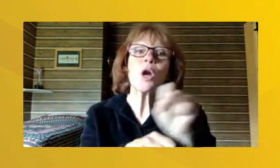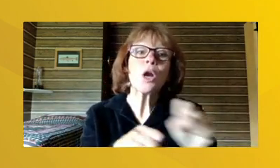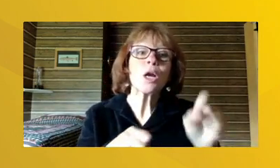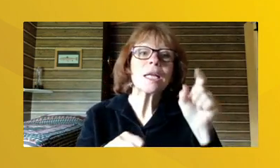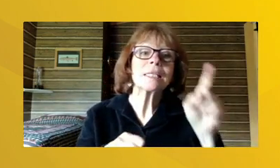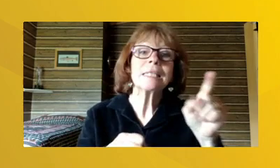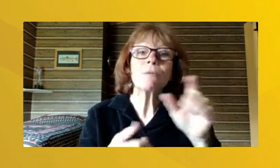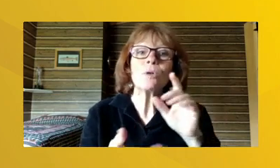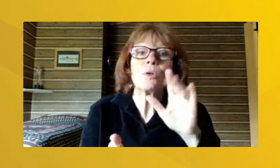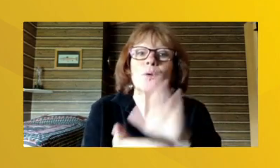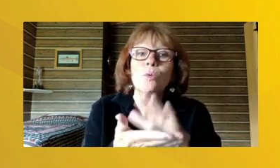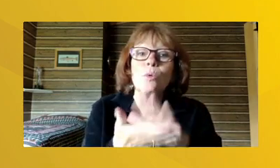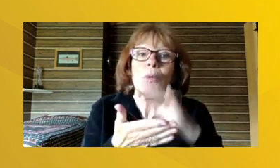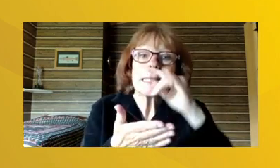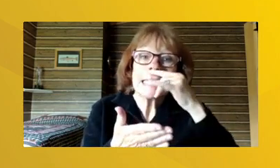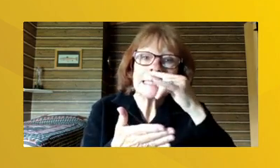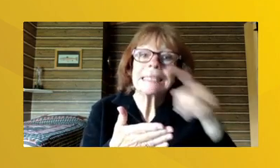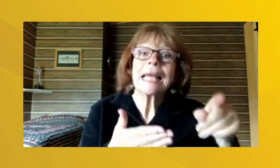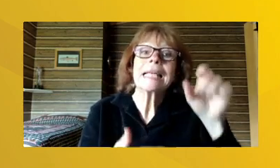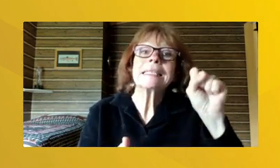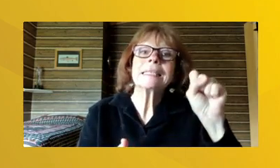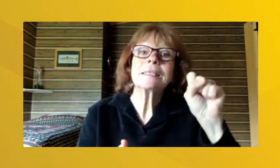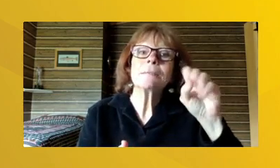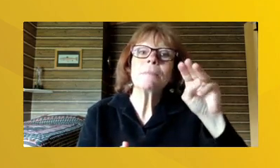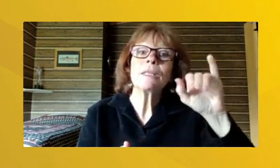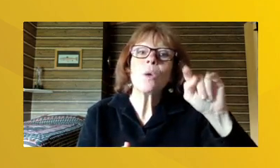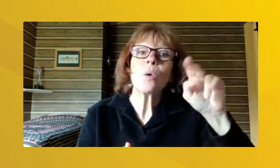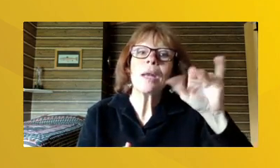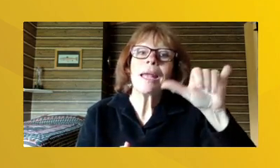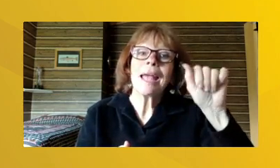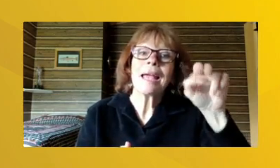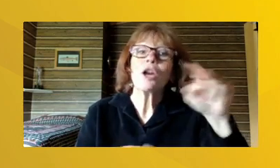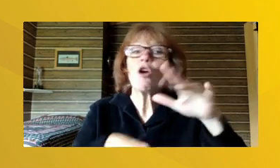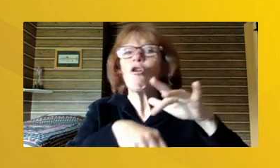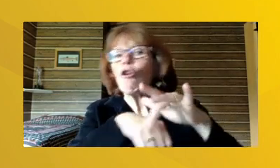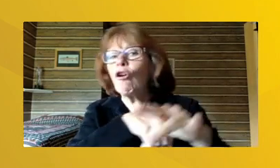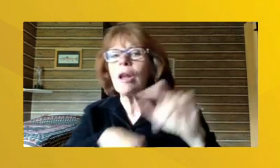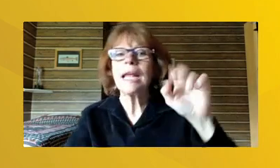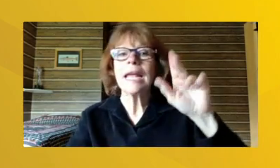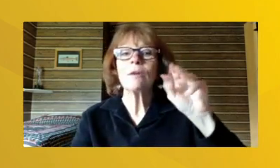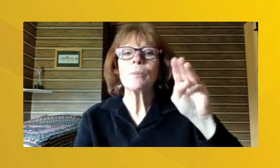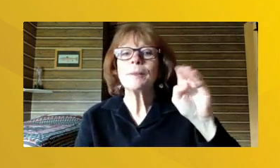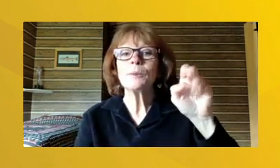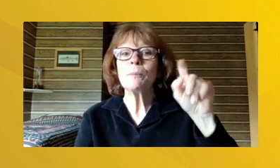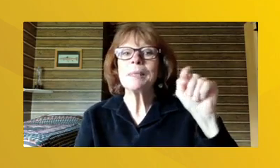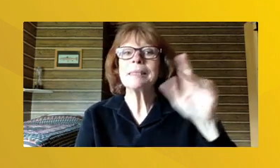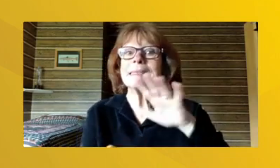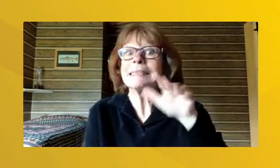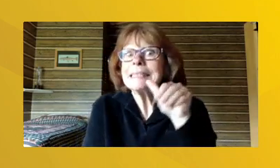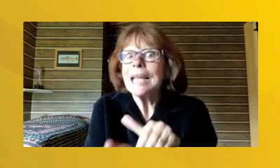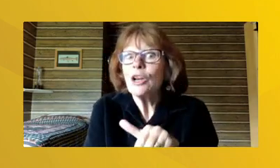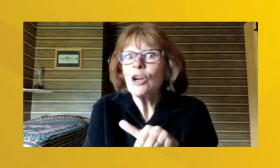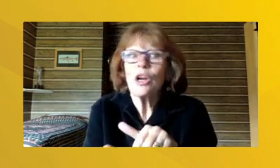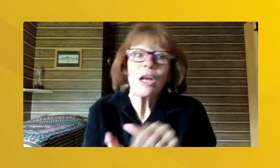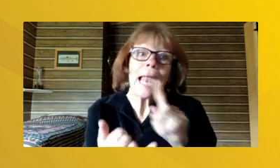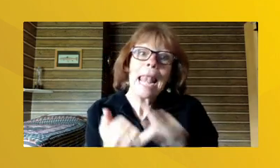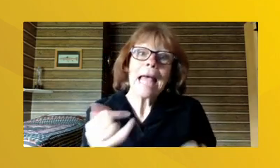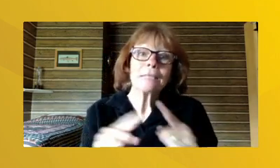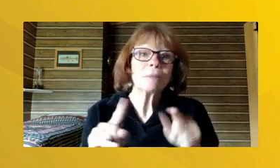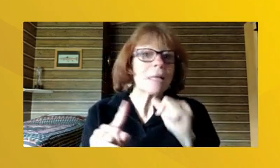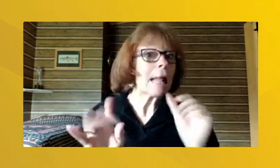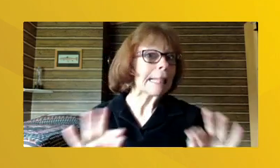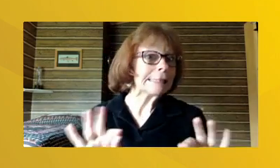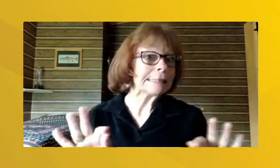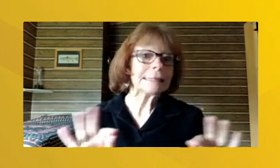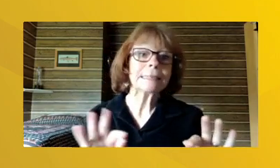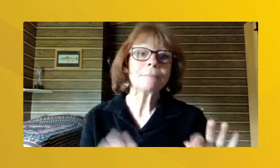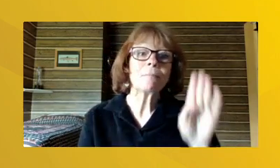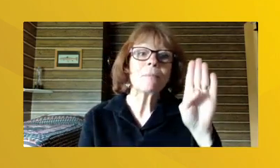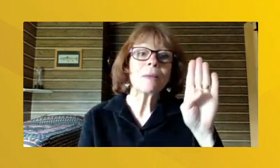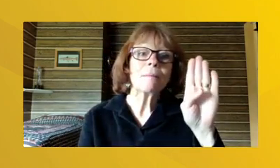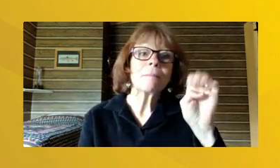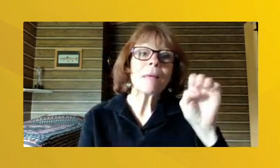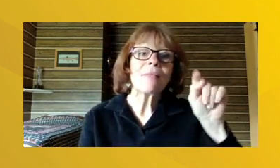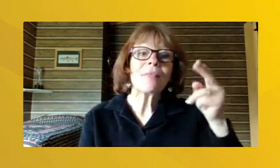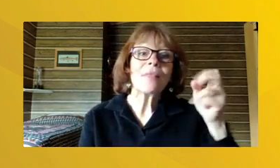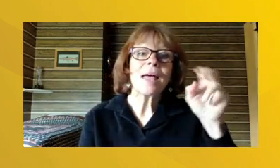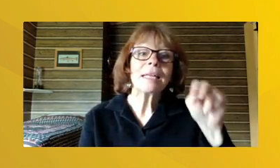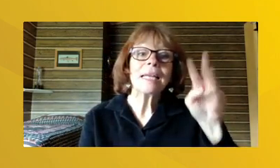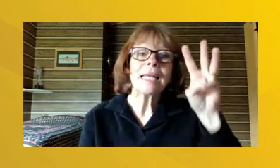It is a lot.